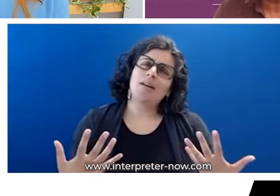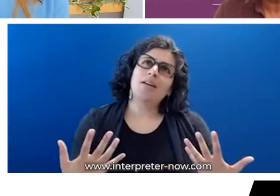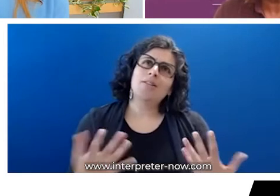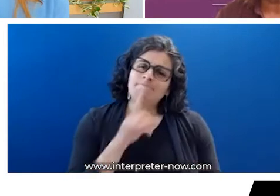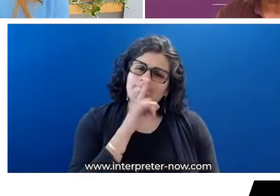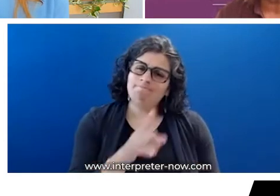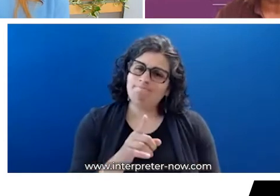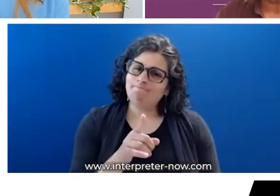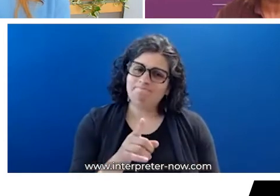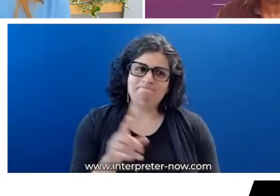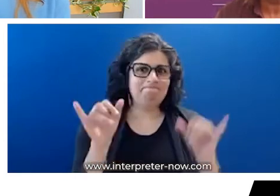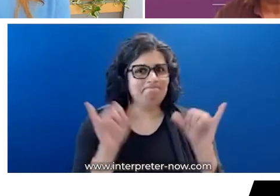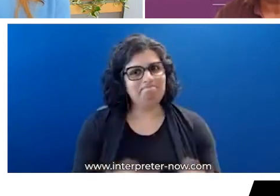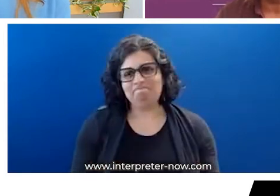usual childhood.